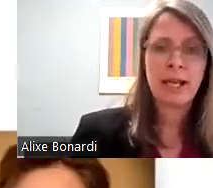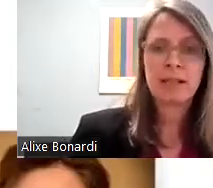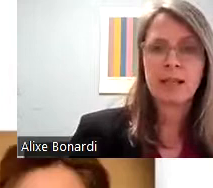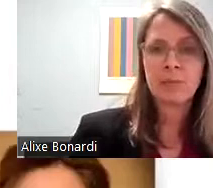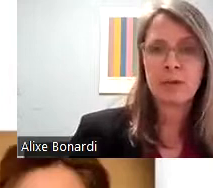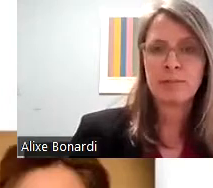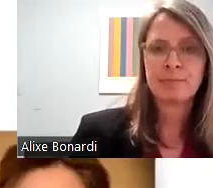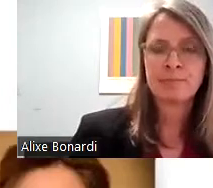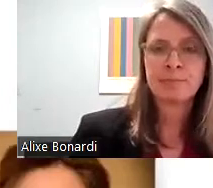Ann Kingsbury.